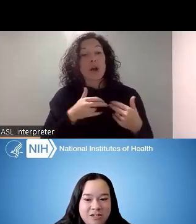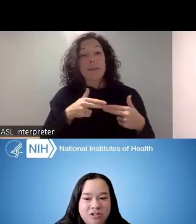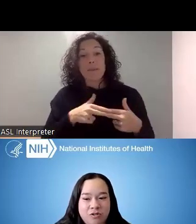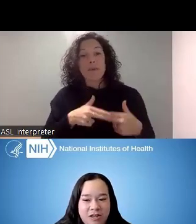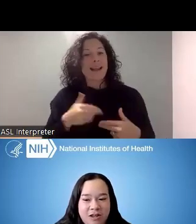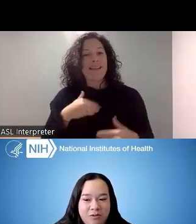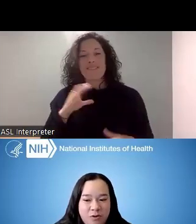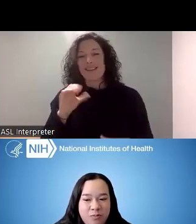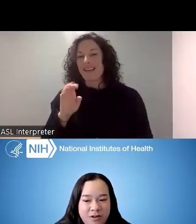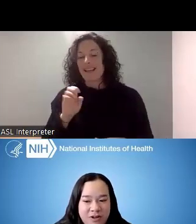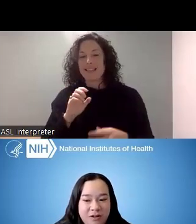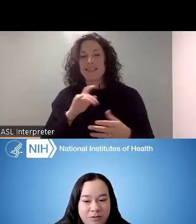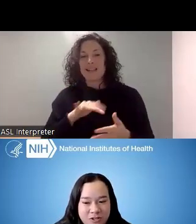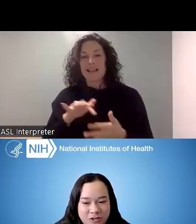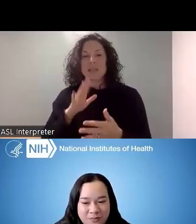so they will be available soon.